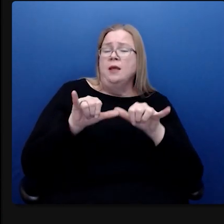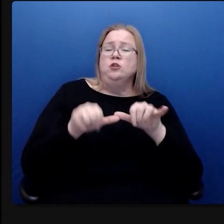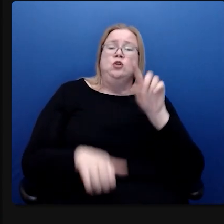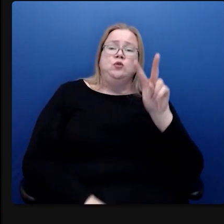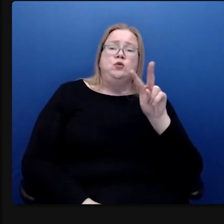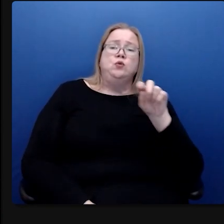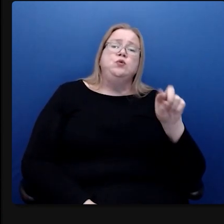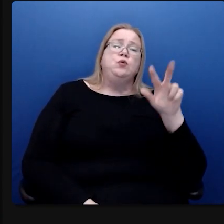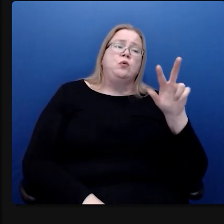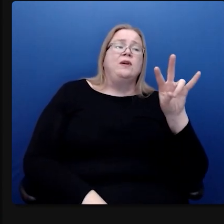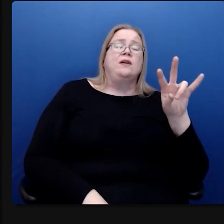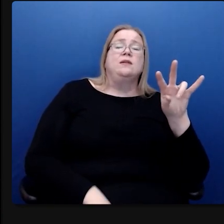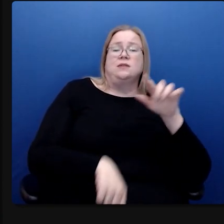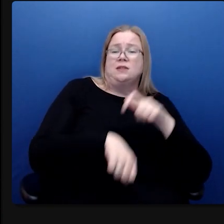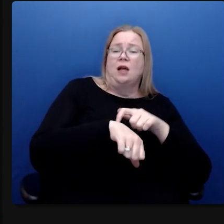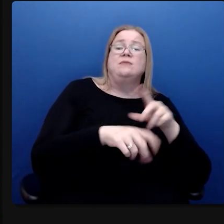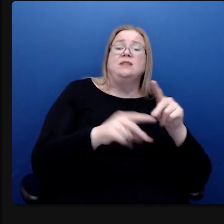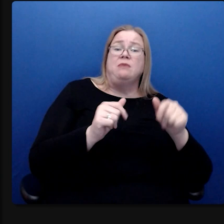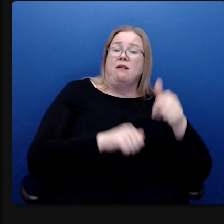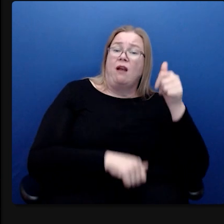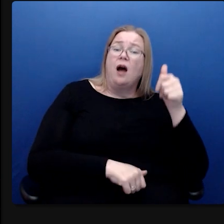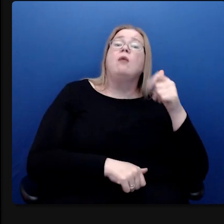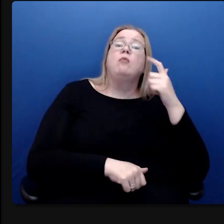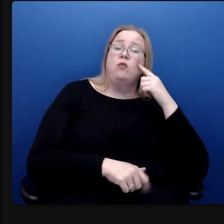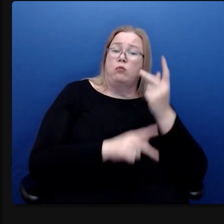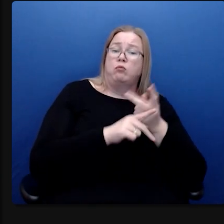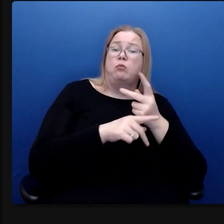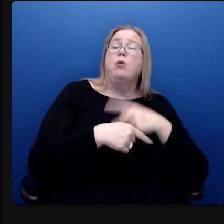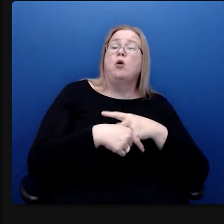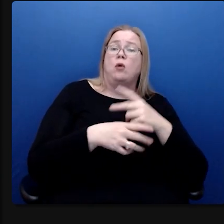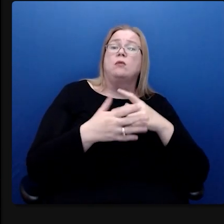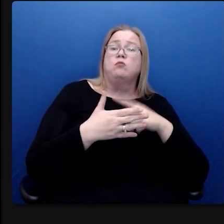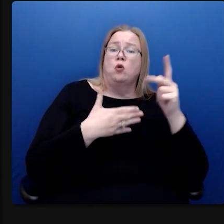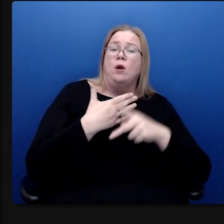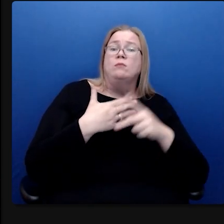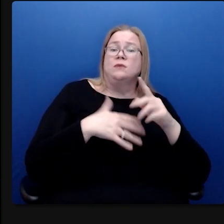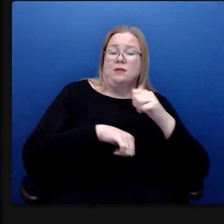We measured a two to 3x speedup for program's compiled and debug mode.